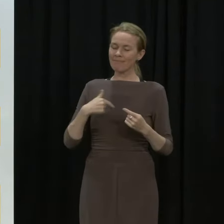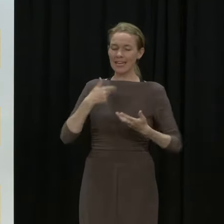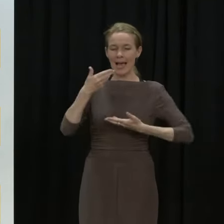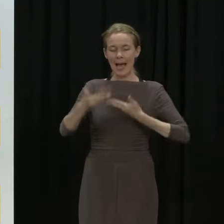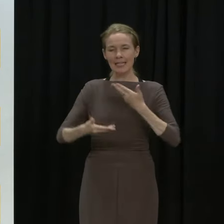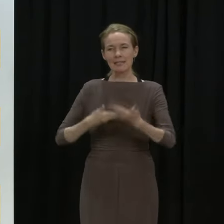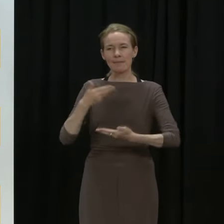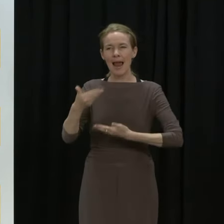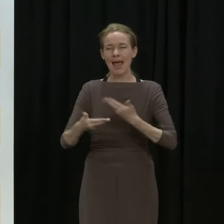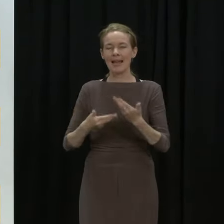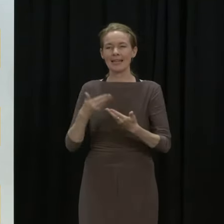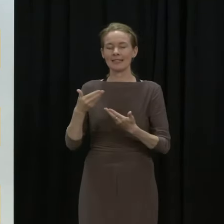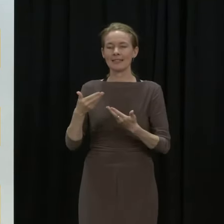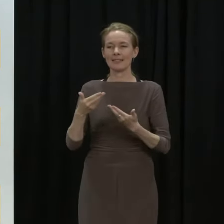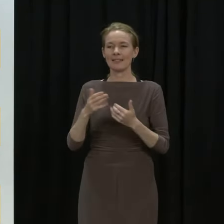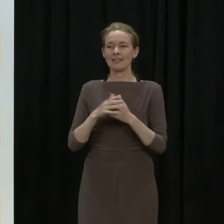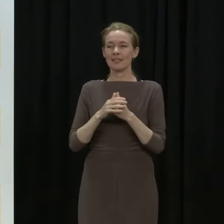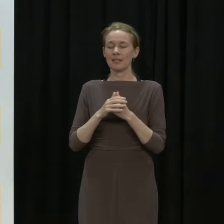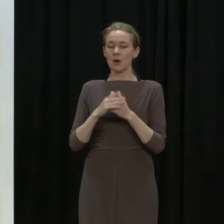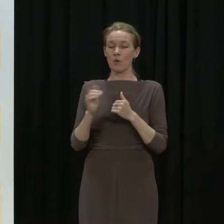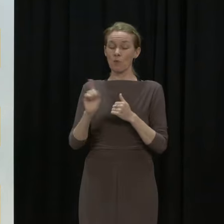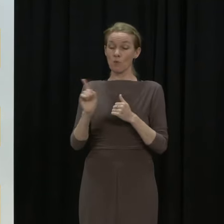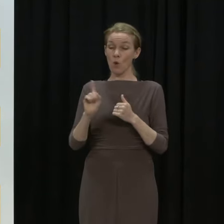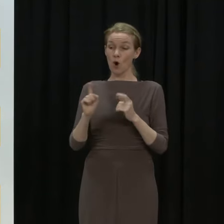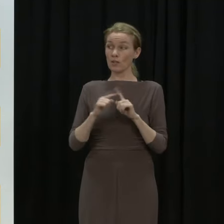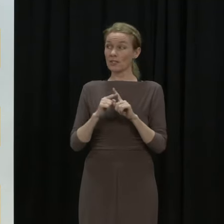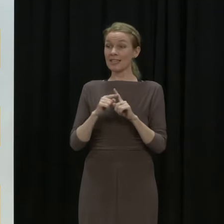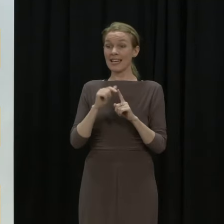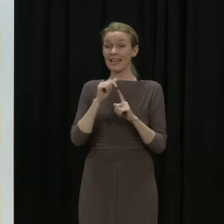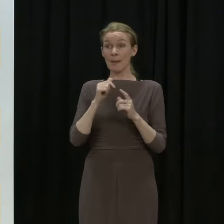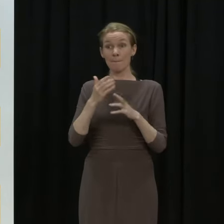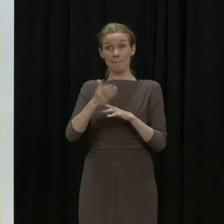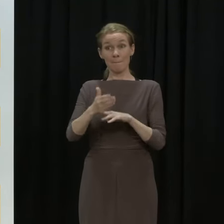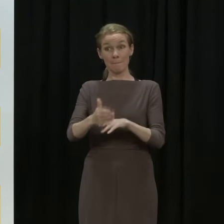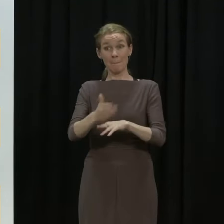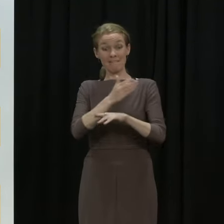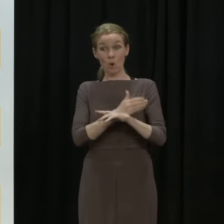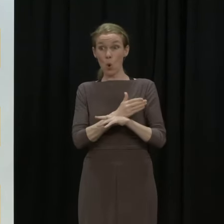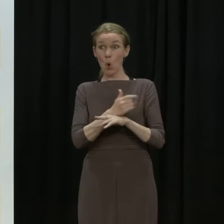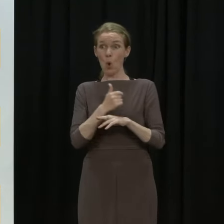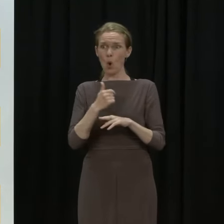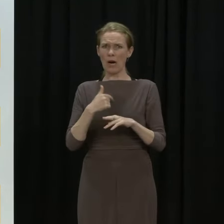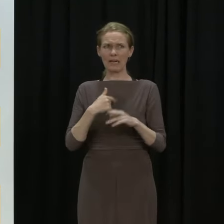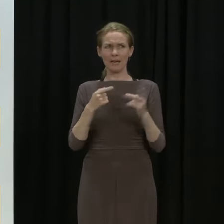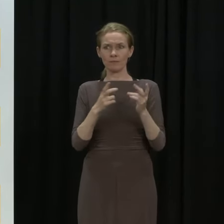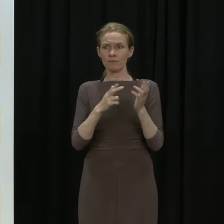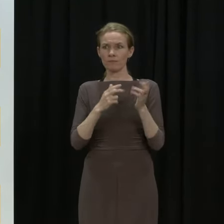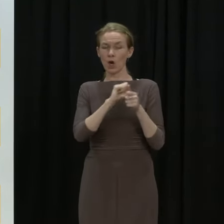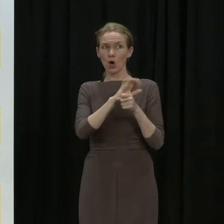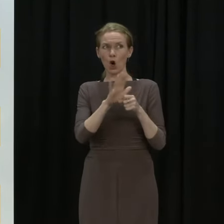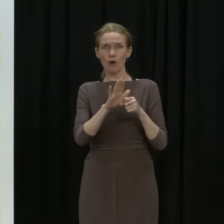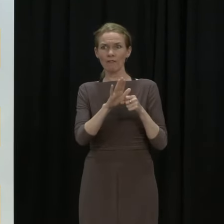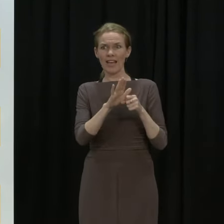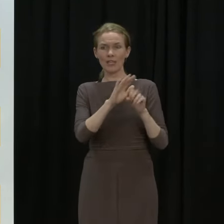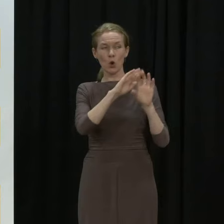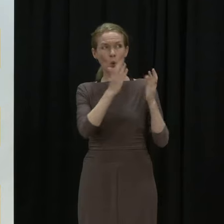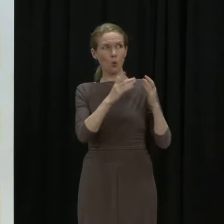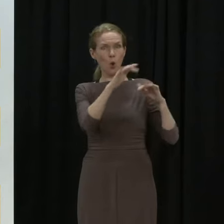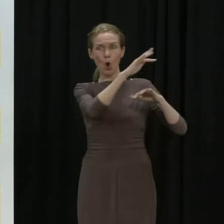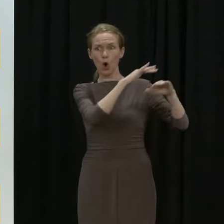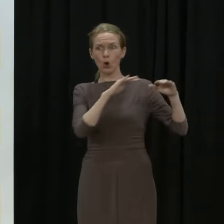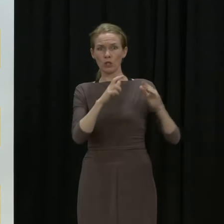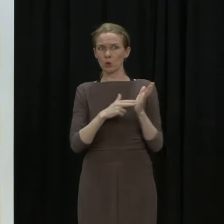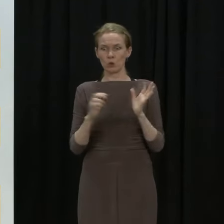Professor Murdoch says there is